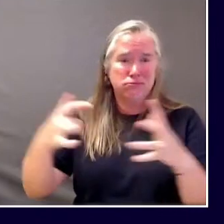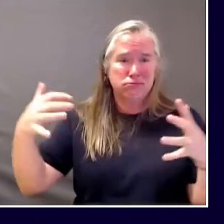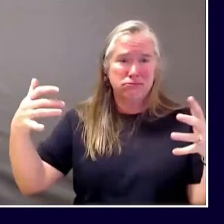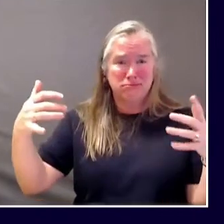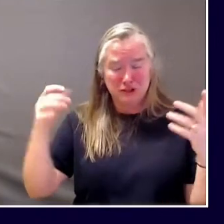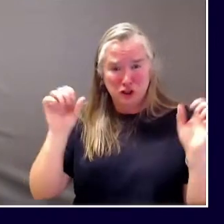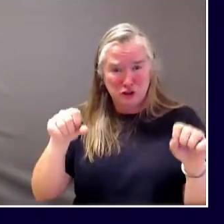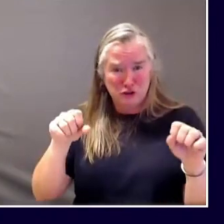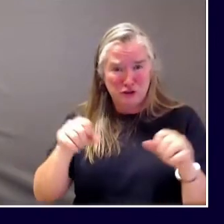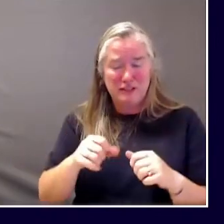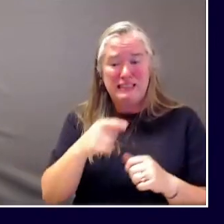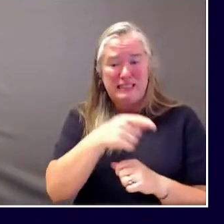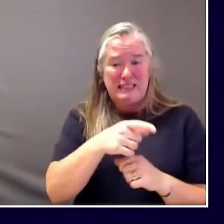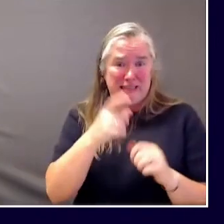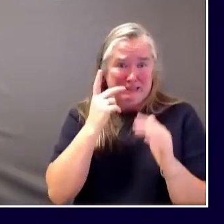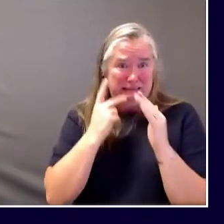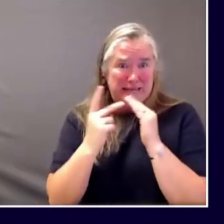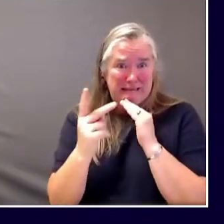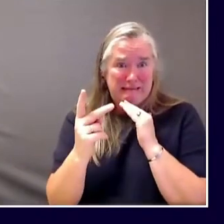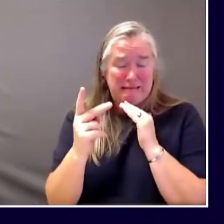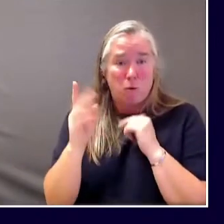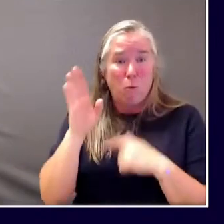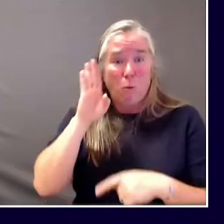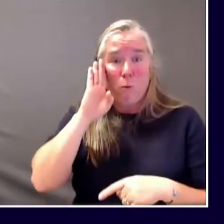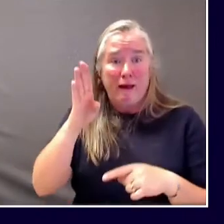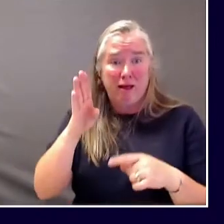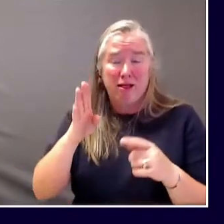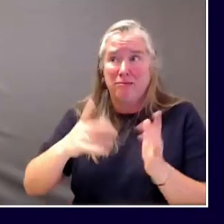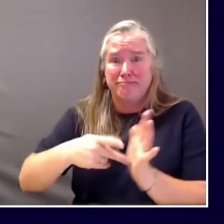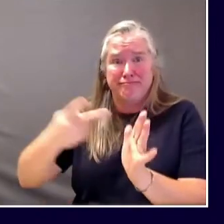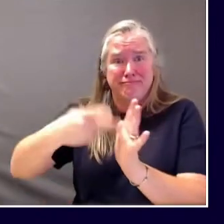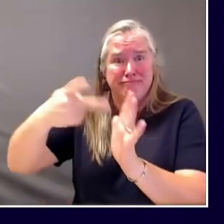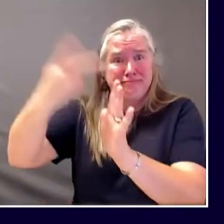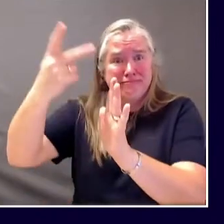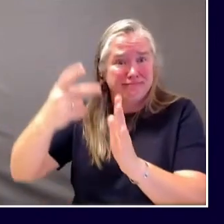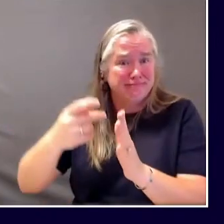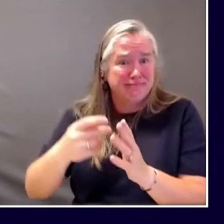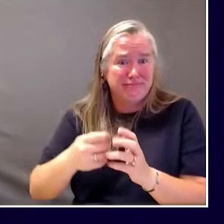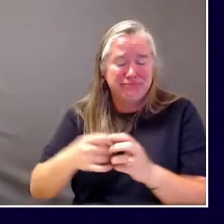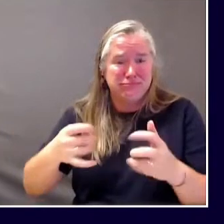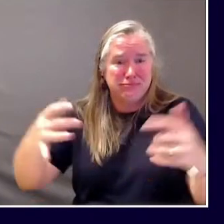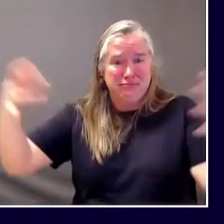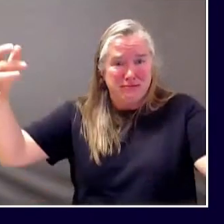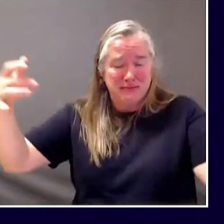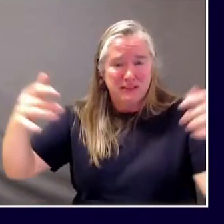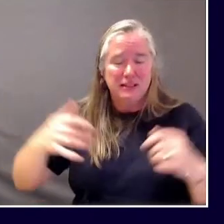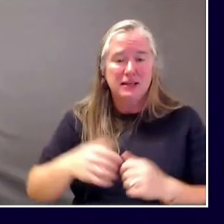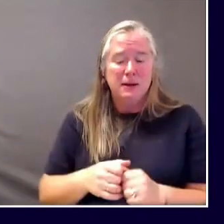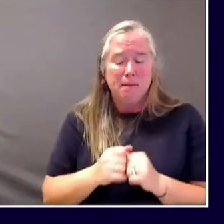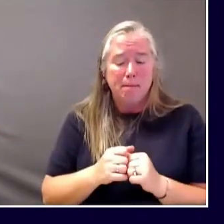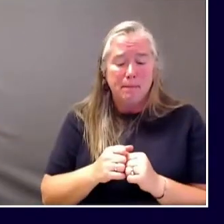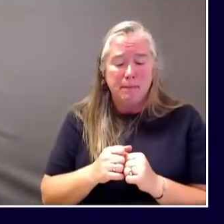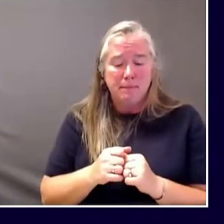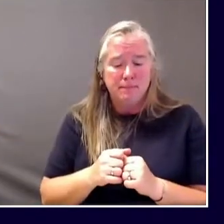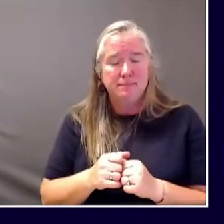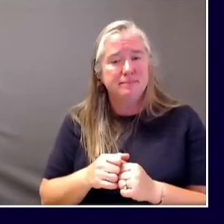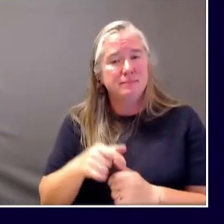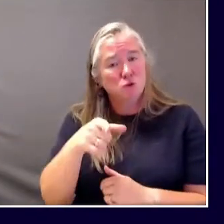that the number of cases will multiply as he says